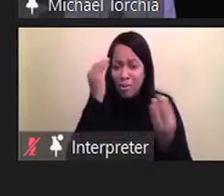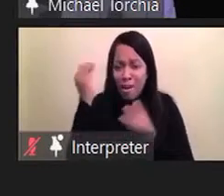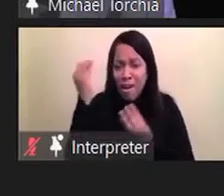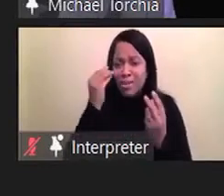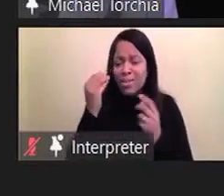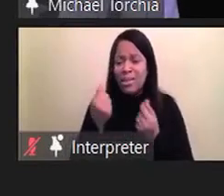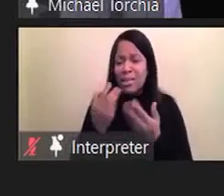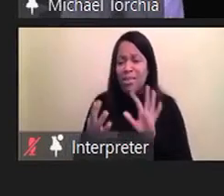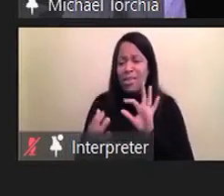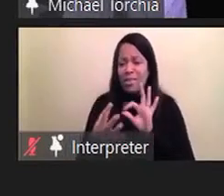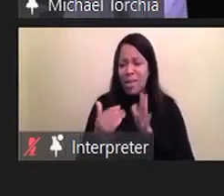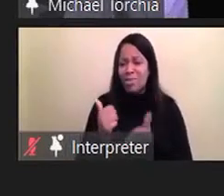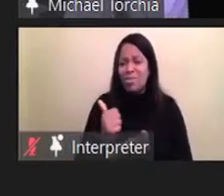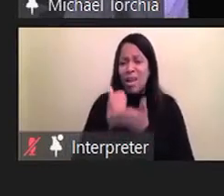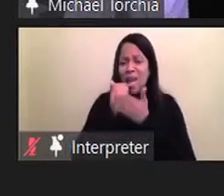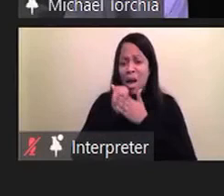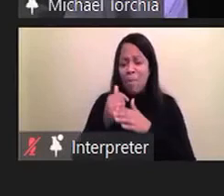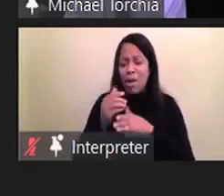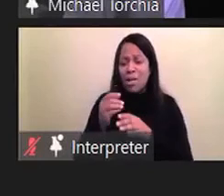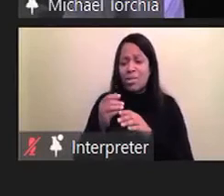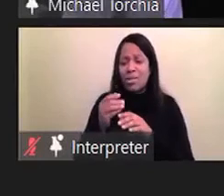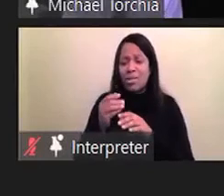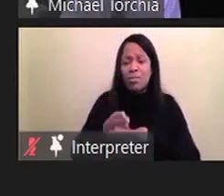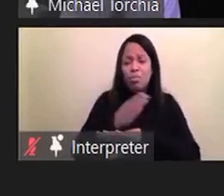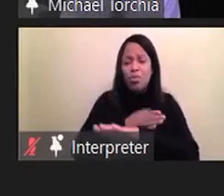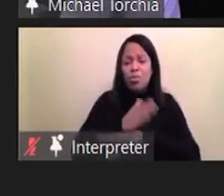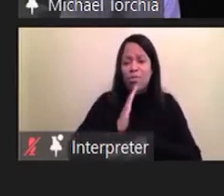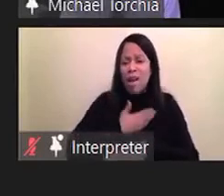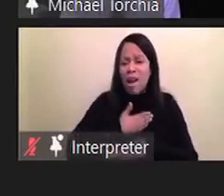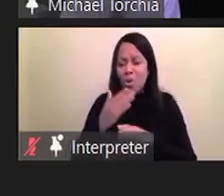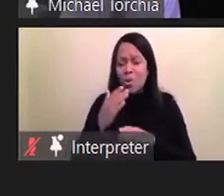us improve our content for future viewers